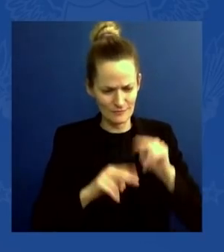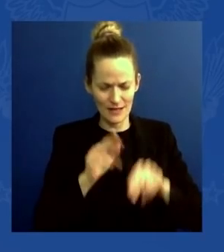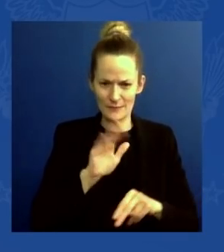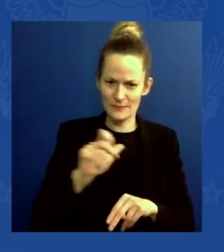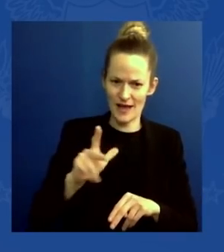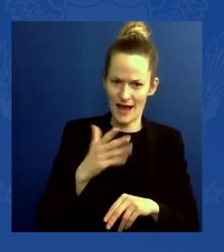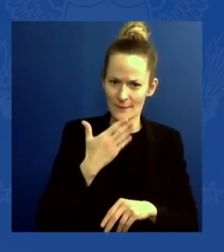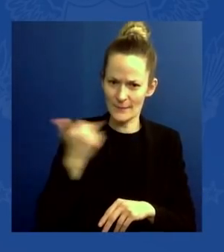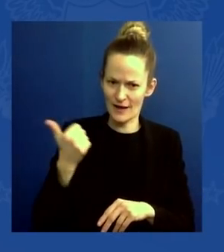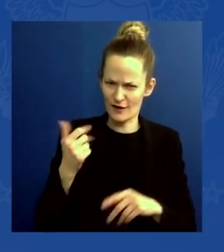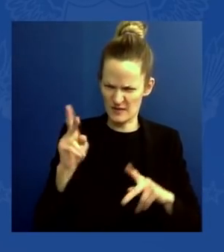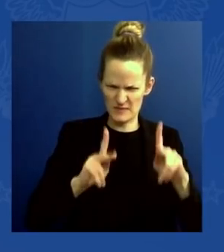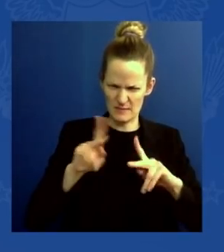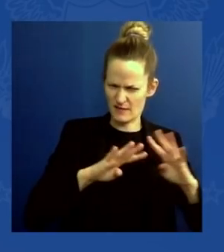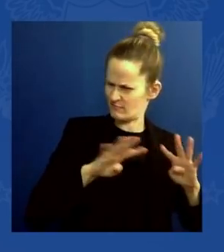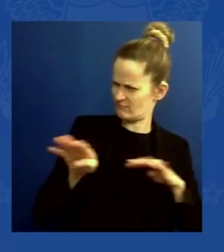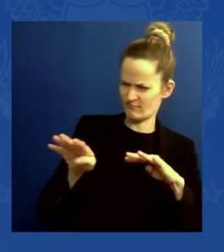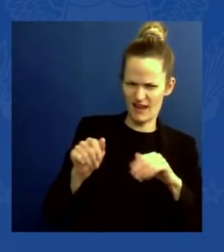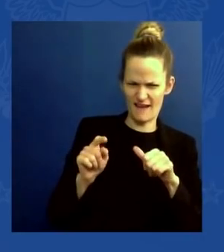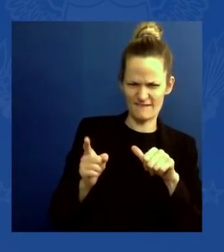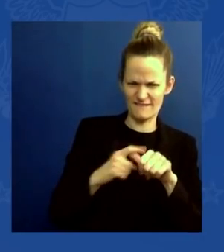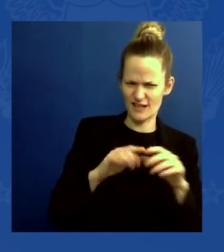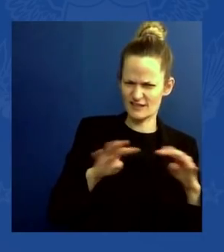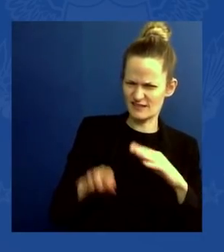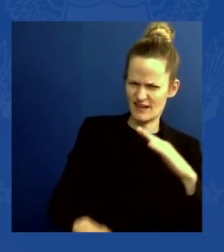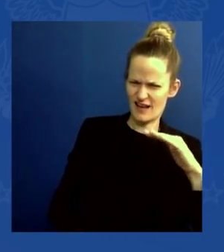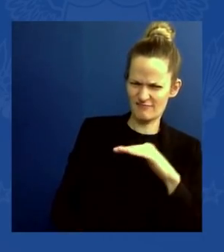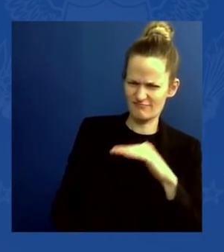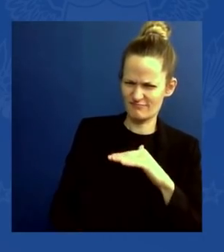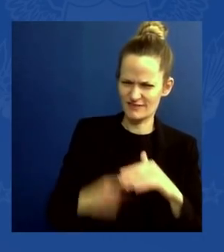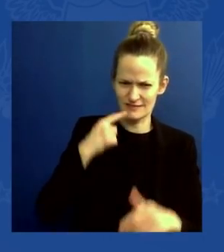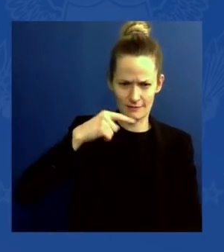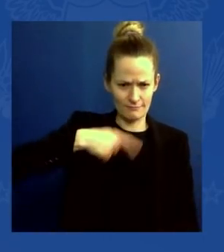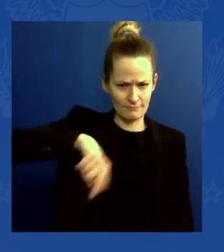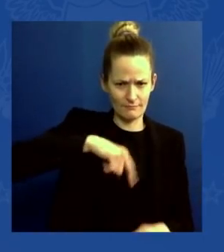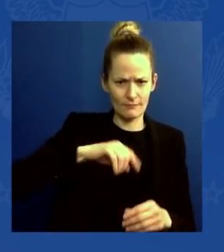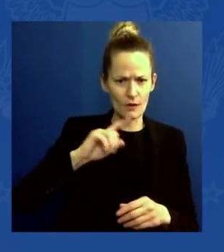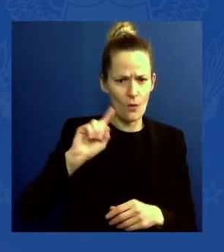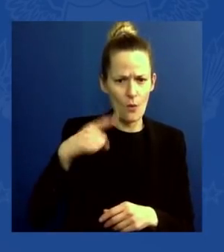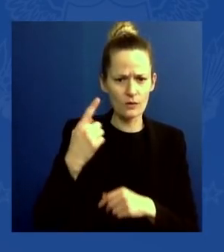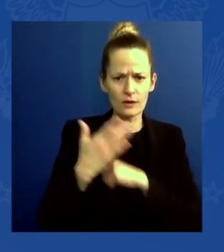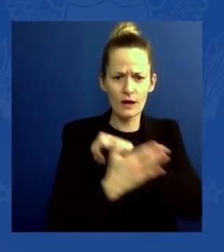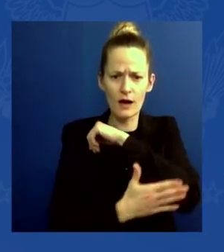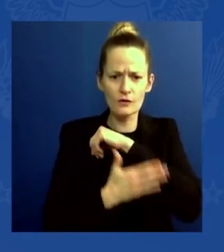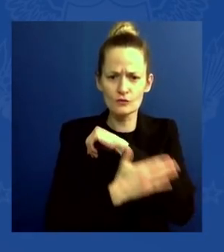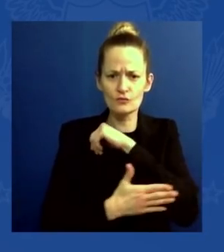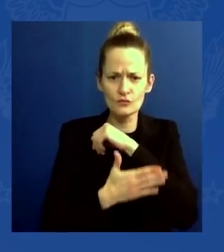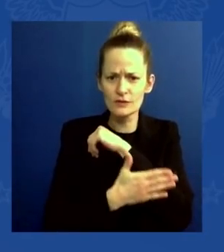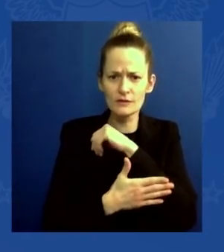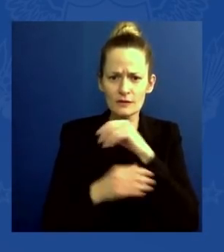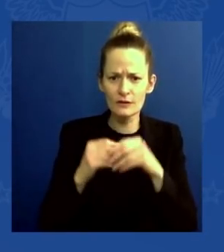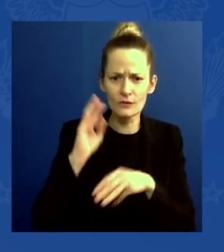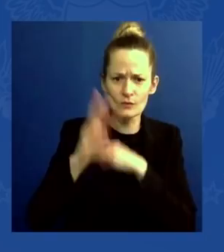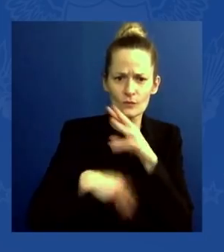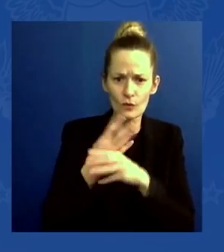before the crisis occurred. That's building back better than it was before. And so, this is a process.